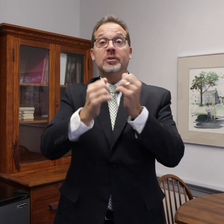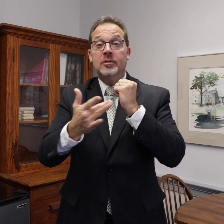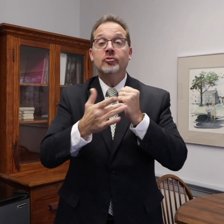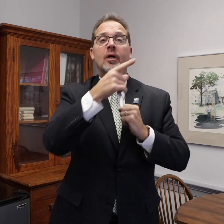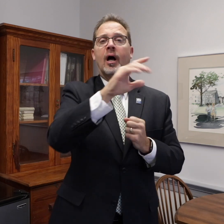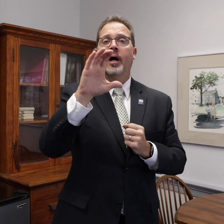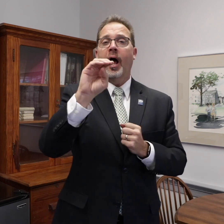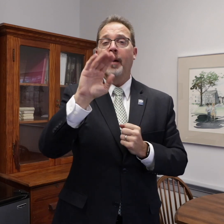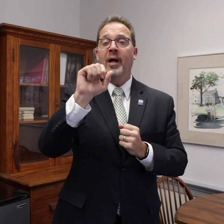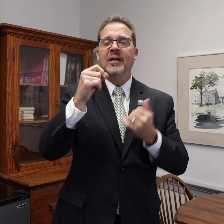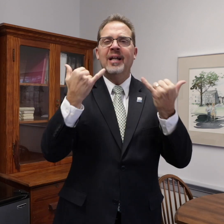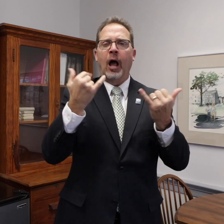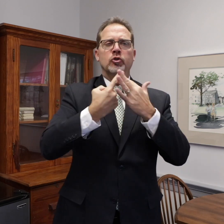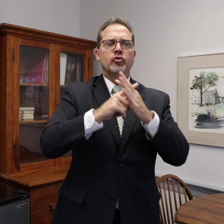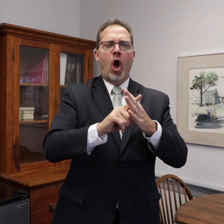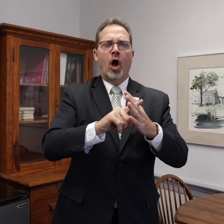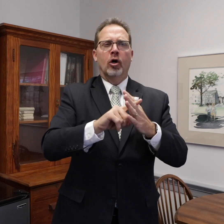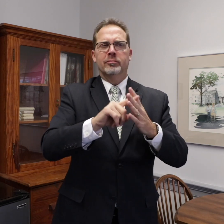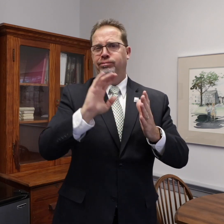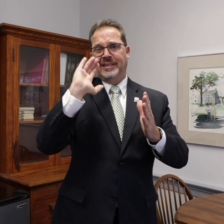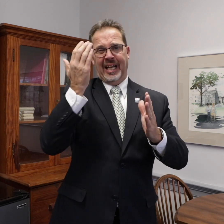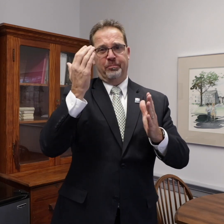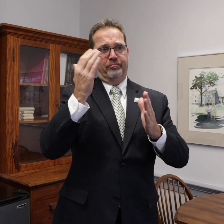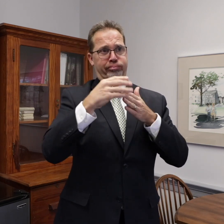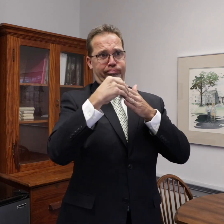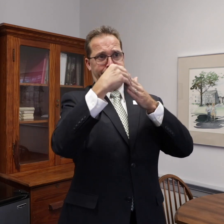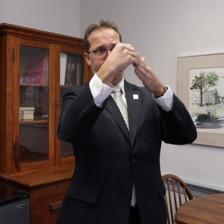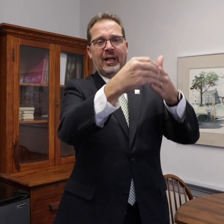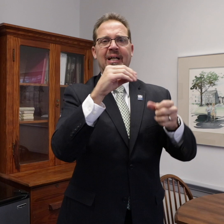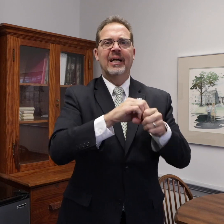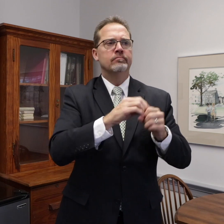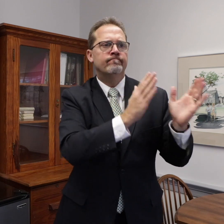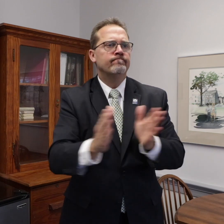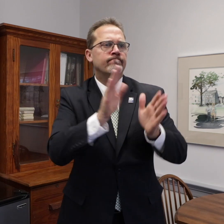designing programs and services to give deaf and hard of hearing individuals